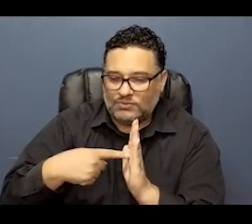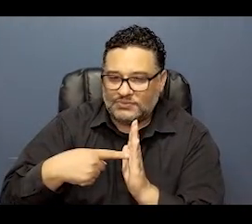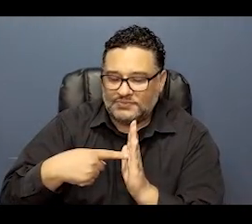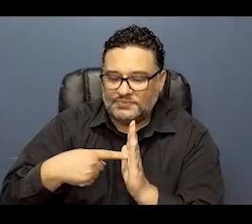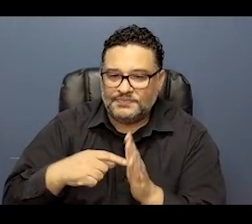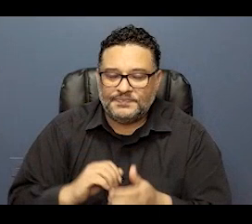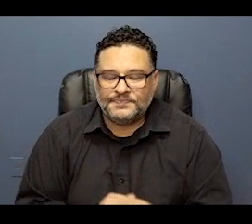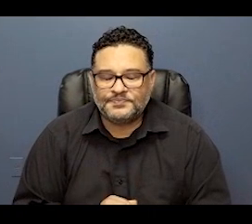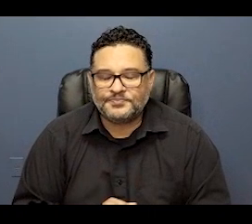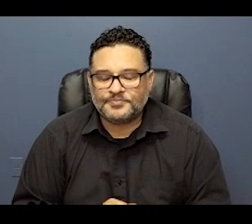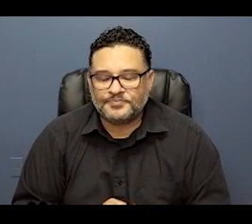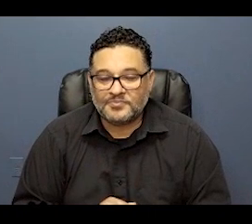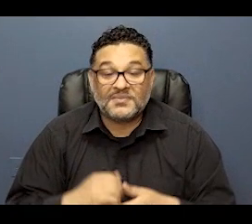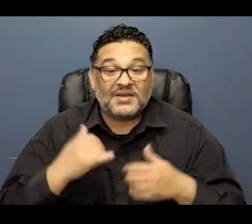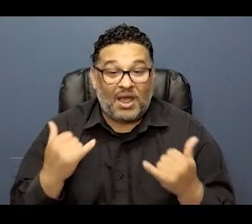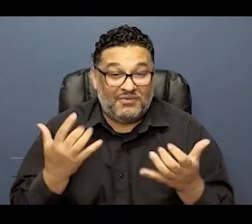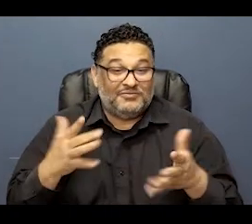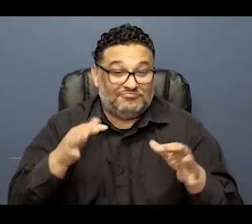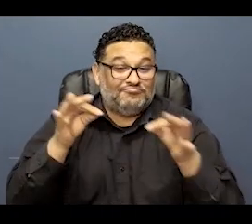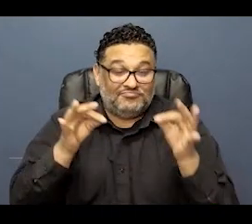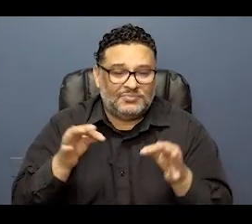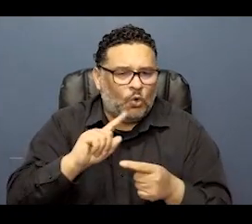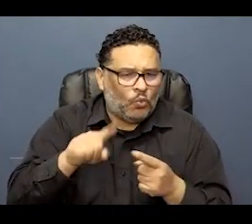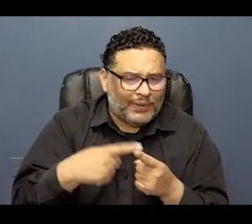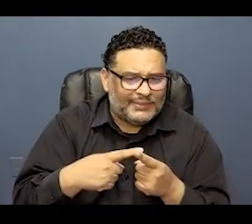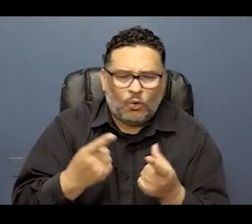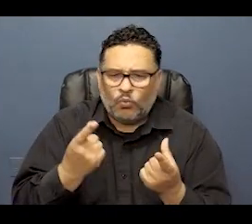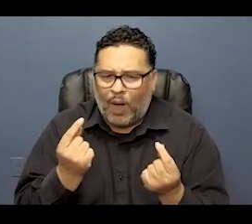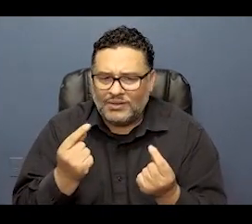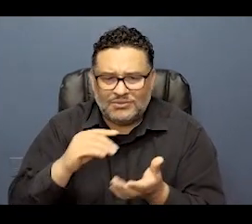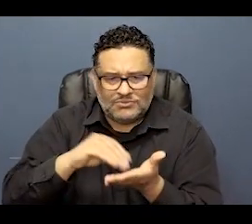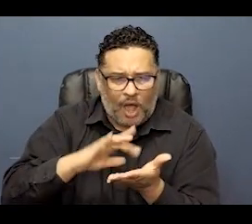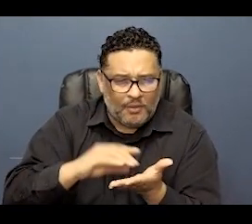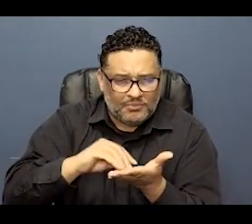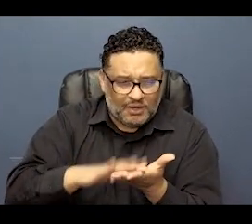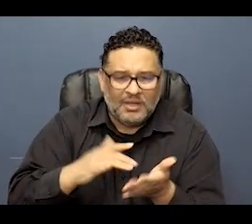Now that we’ve covered when and what to document, let’s turn our attention to the important roles